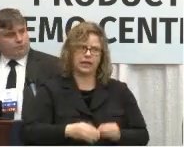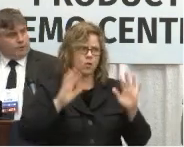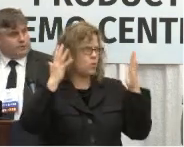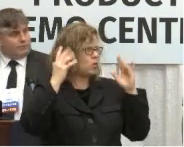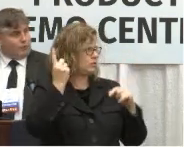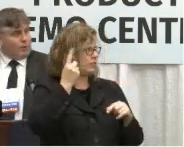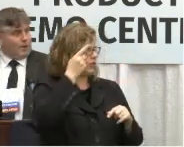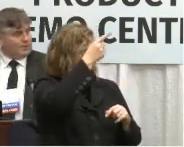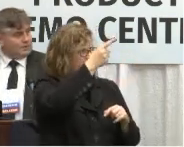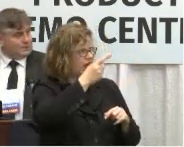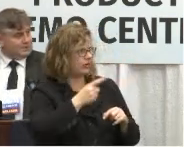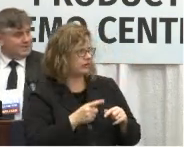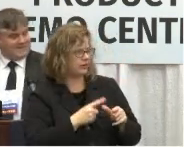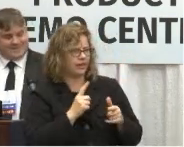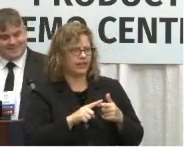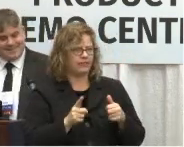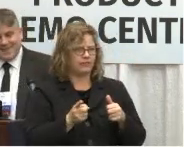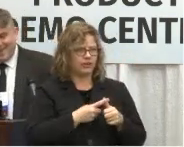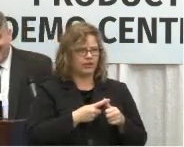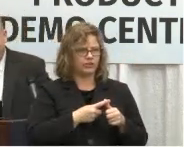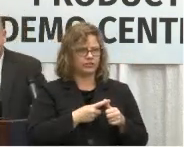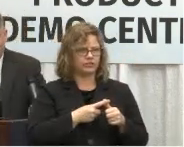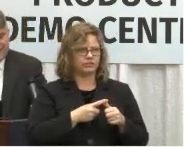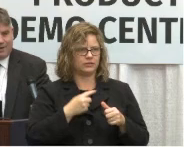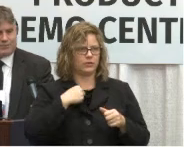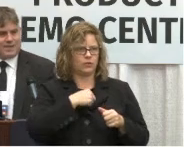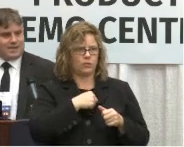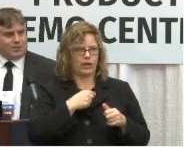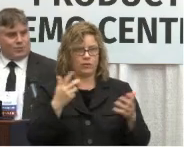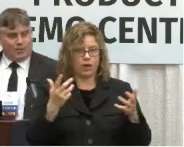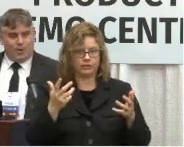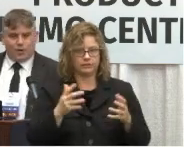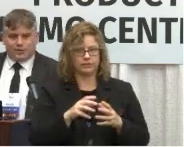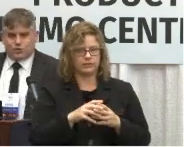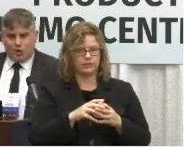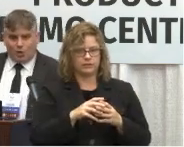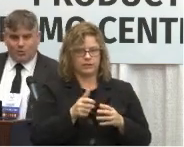First and foremost, we have the remote control feature